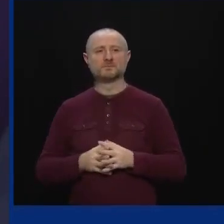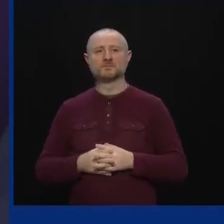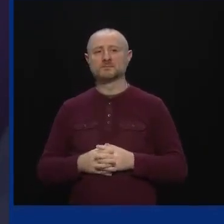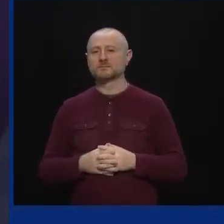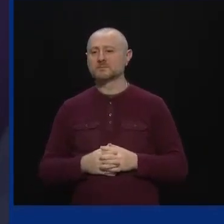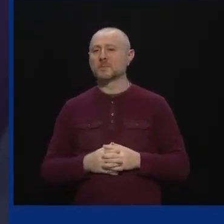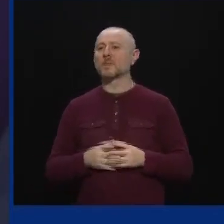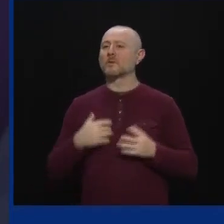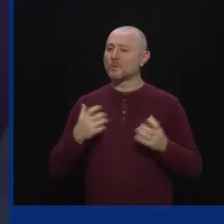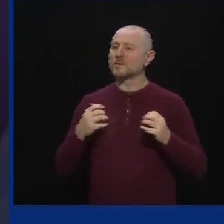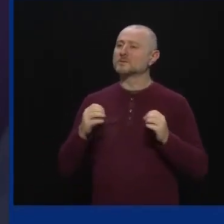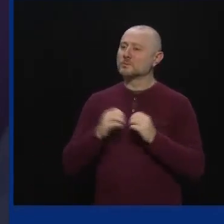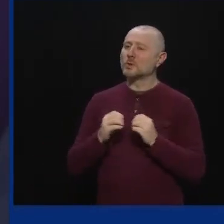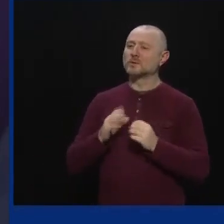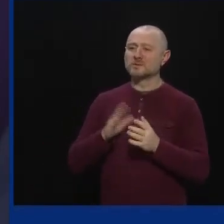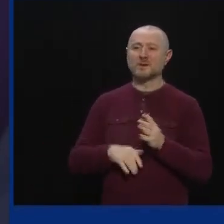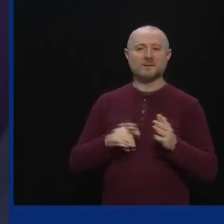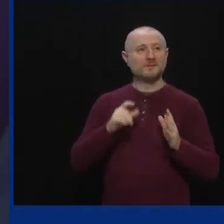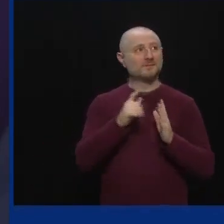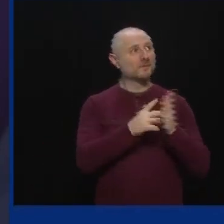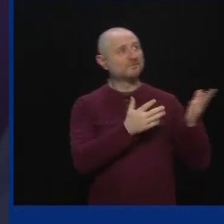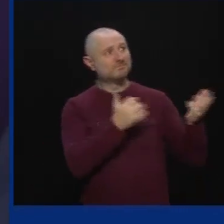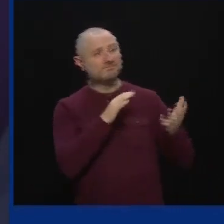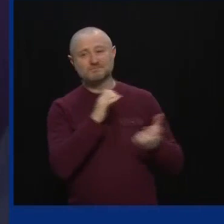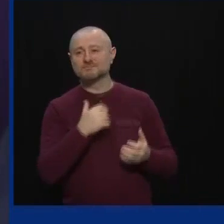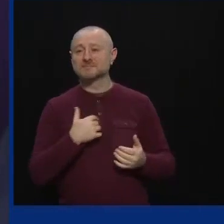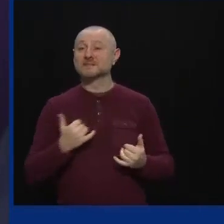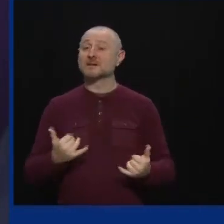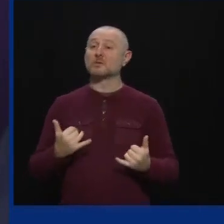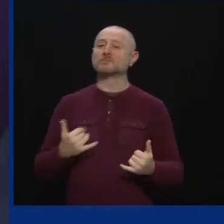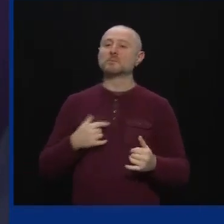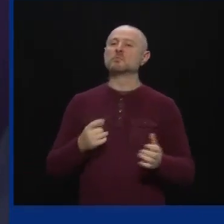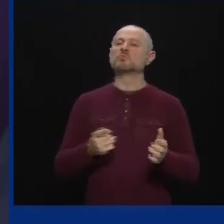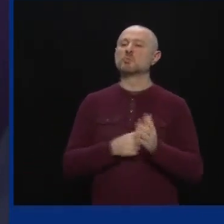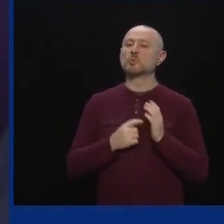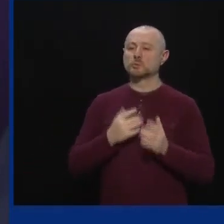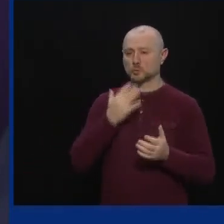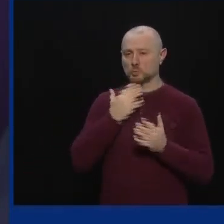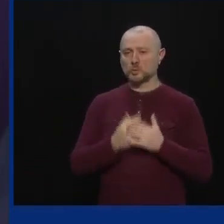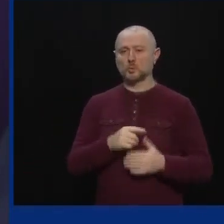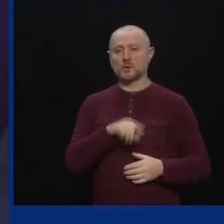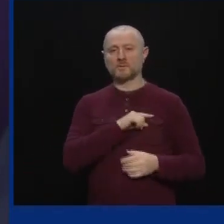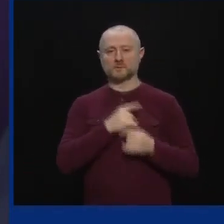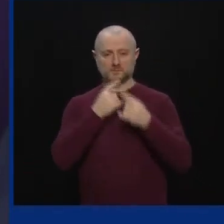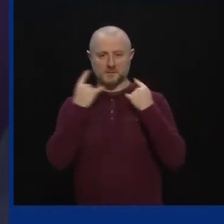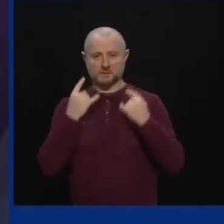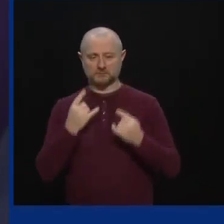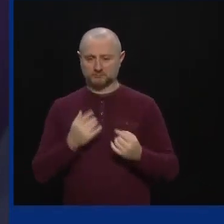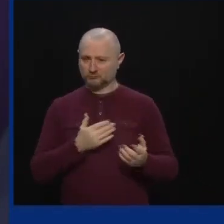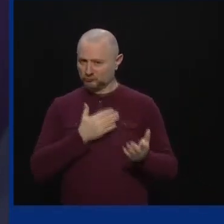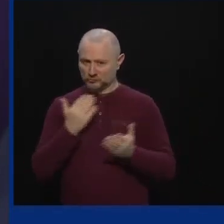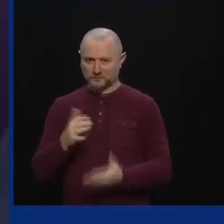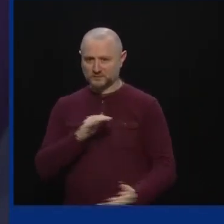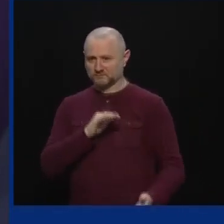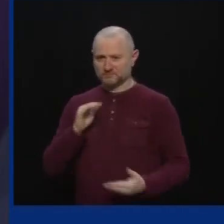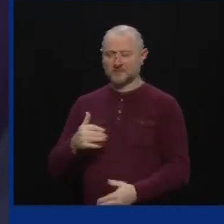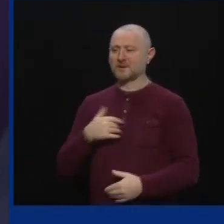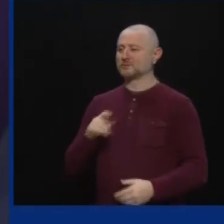ENOUGH ABOUT NURSING HOMES. IT'S FRUSTRATING FOR ME BECAUSE I WANT TO BE ABLE TO PROTECT